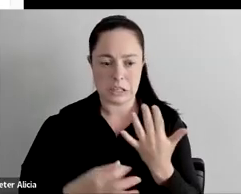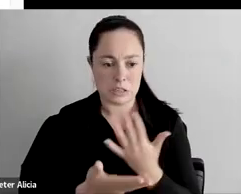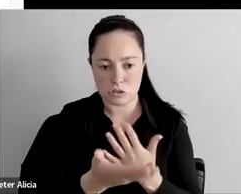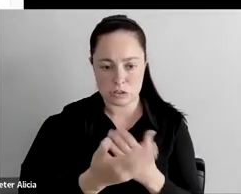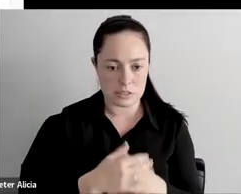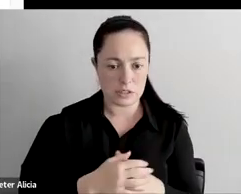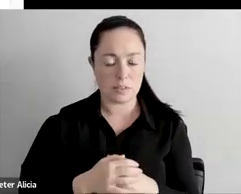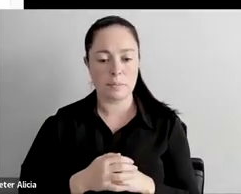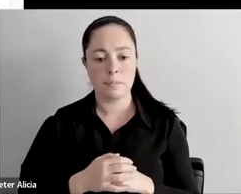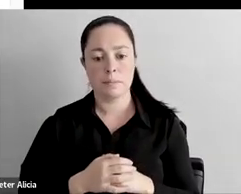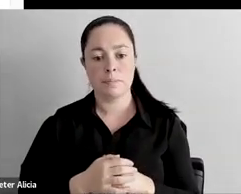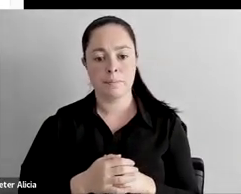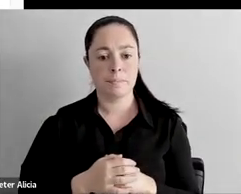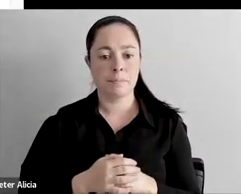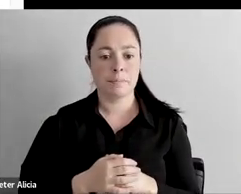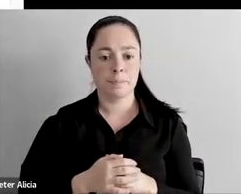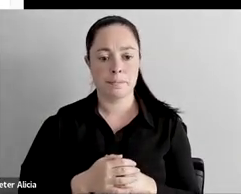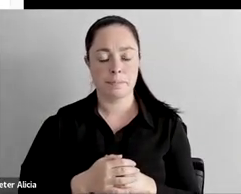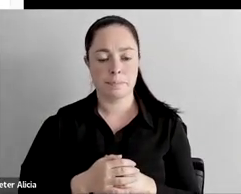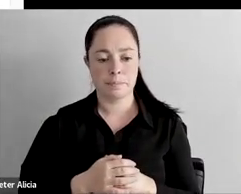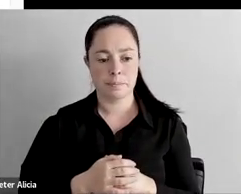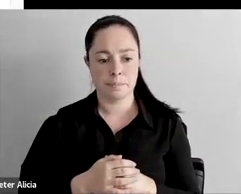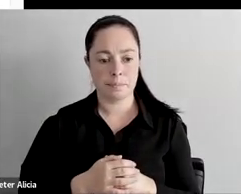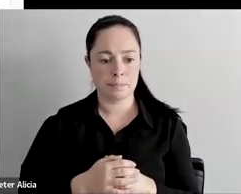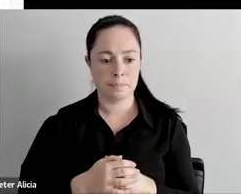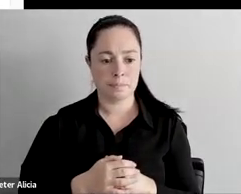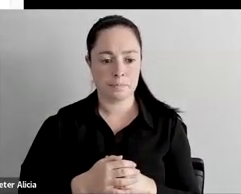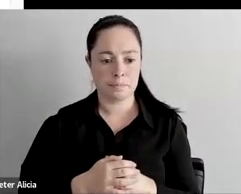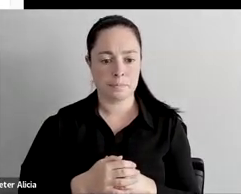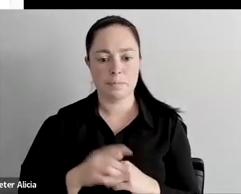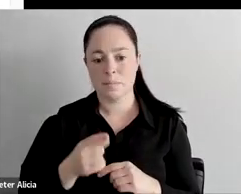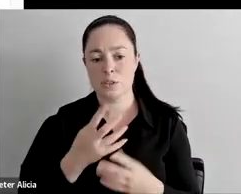with these drop down menu filter options.